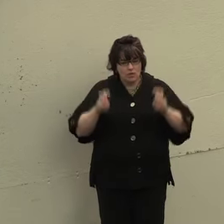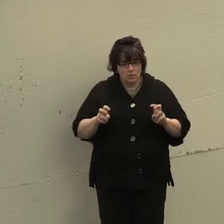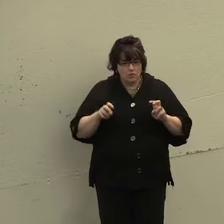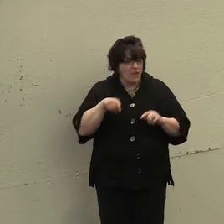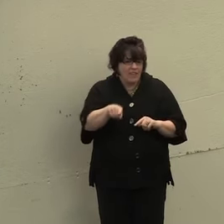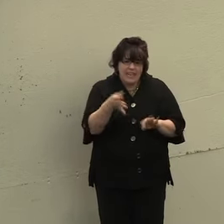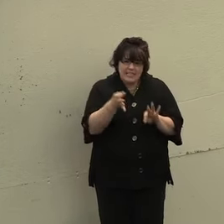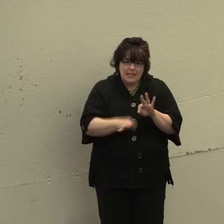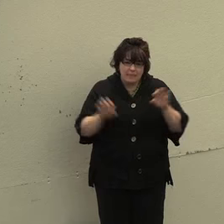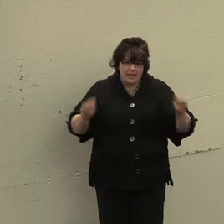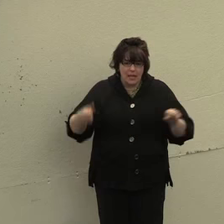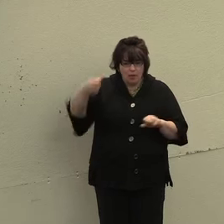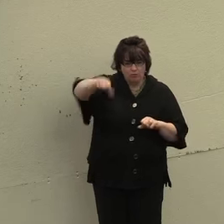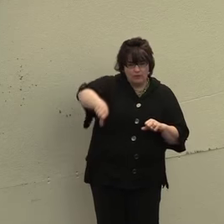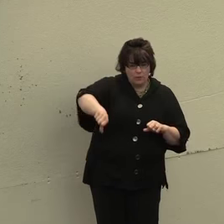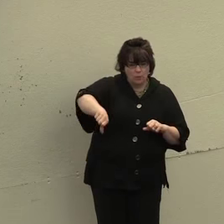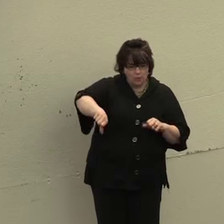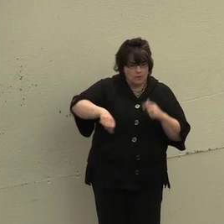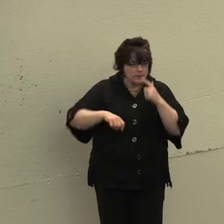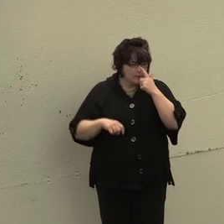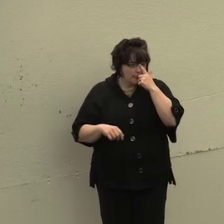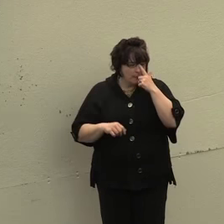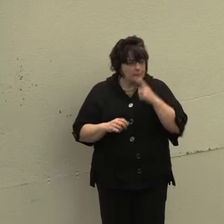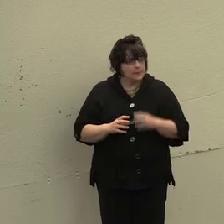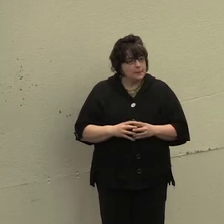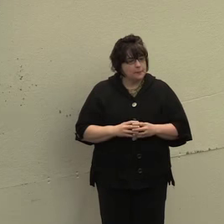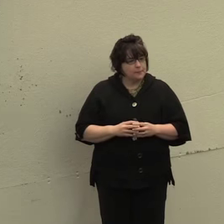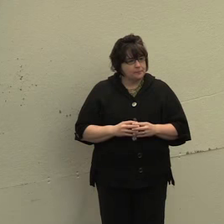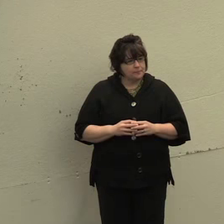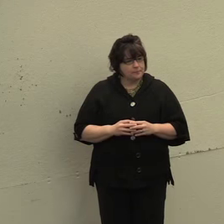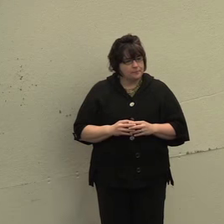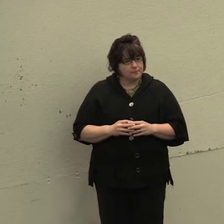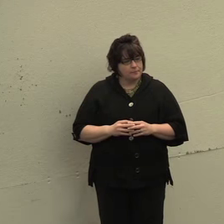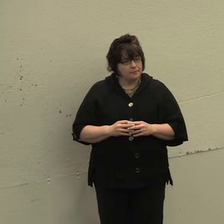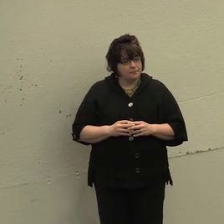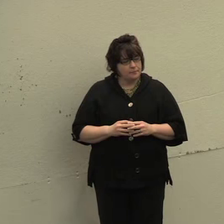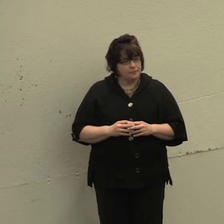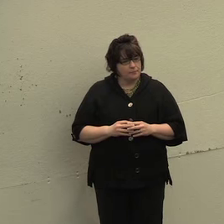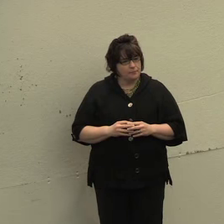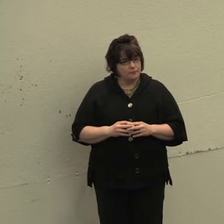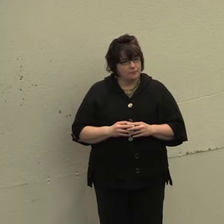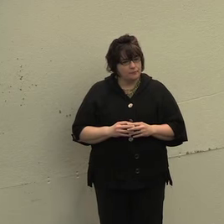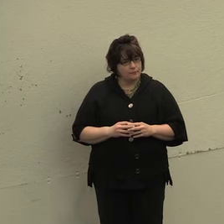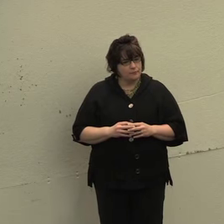But when I discuss with the client,